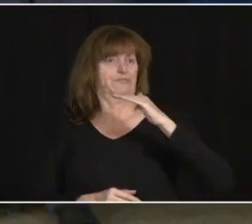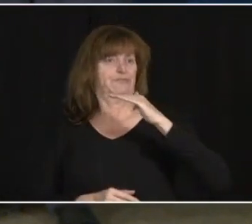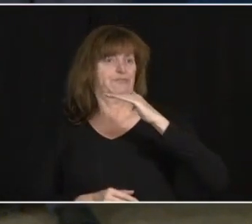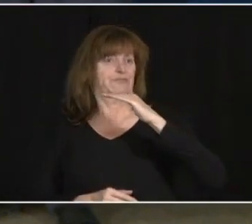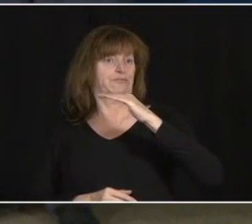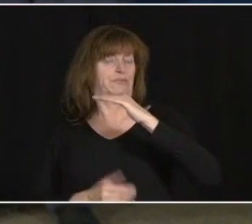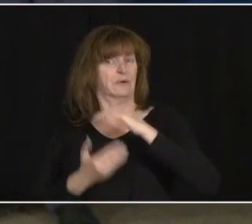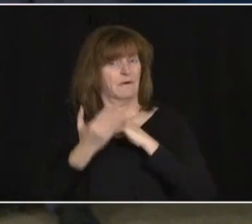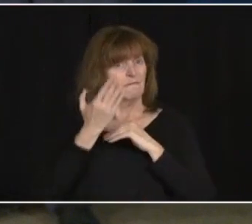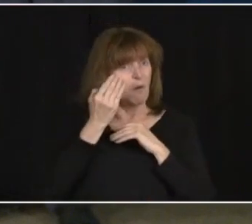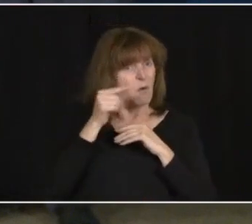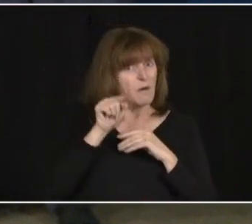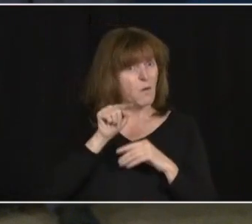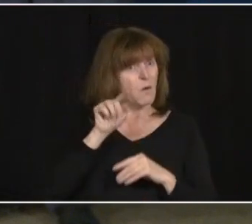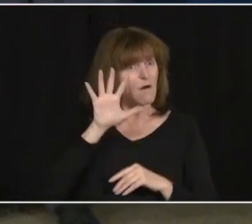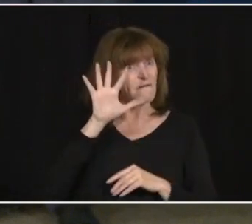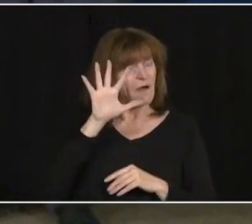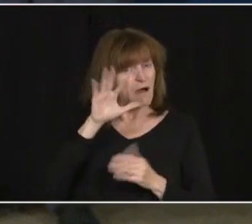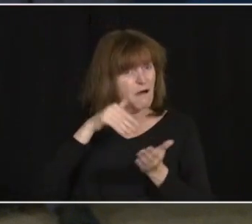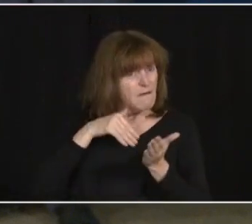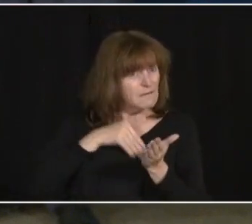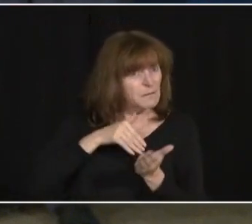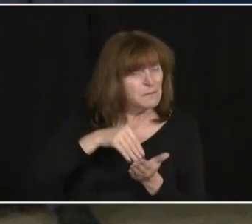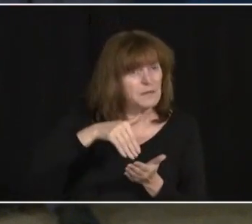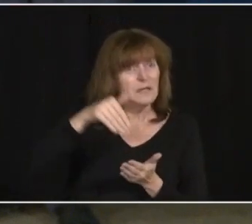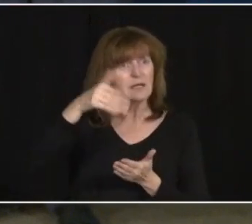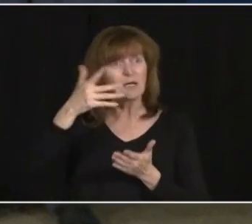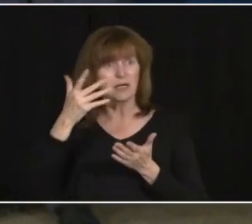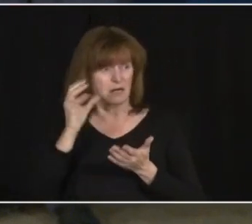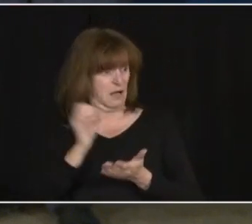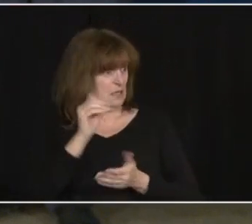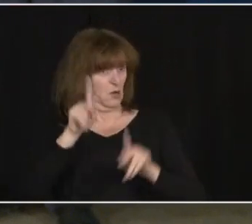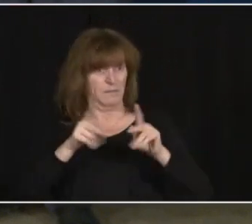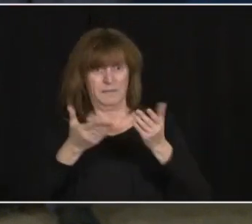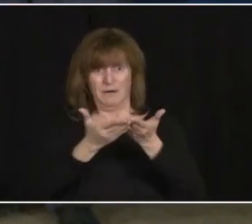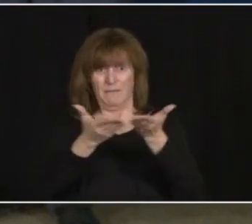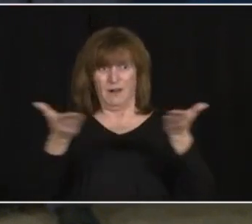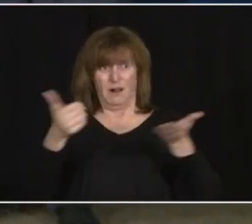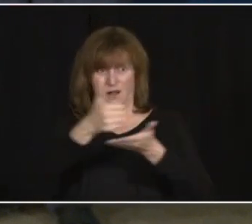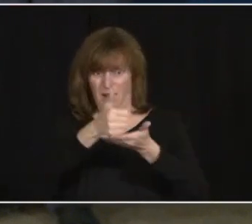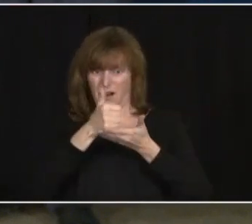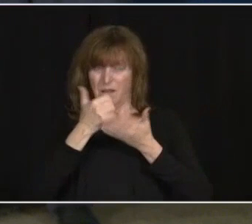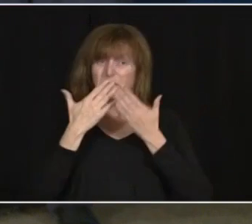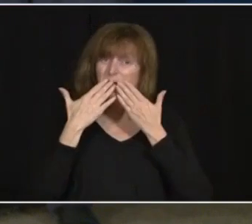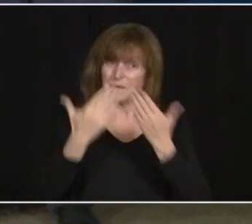virus, thank you. But the realist in us must also understand that there are still